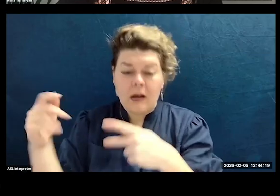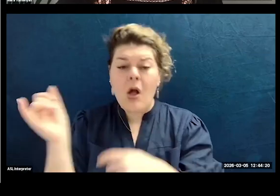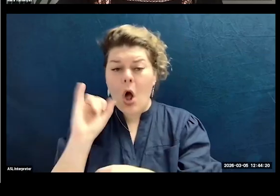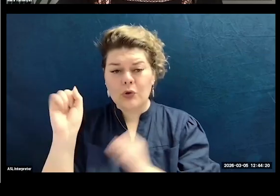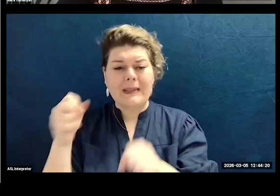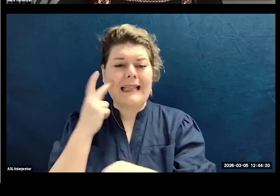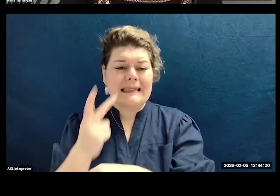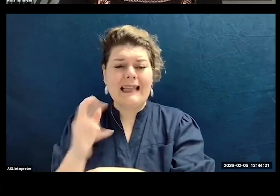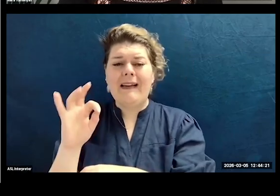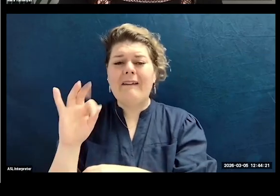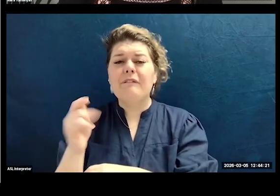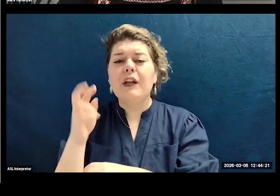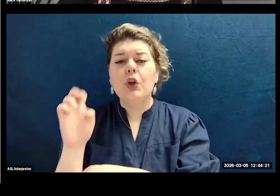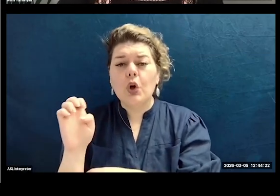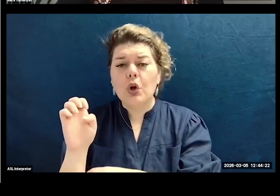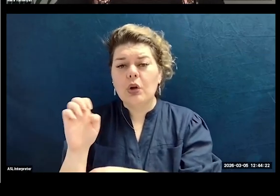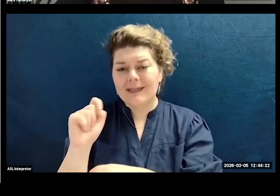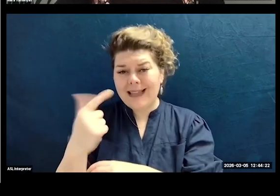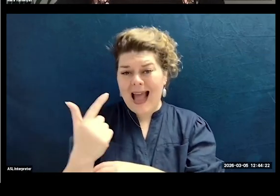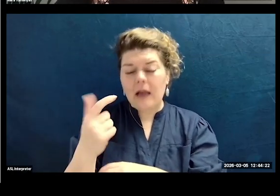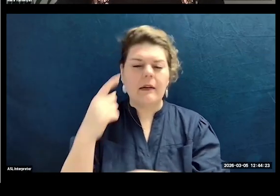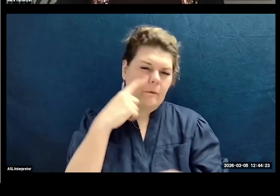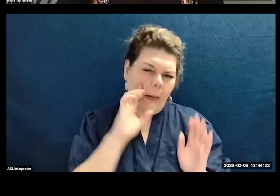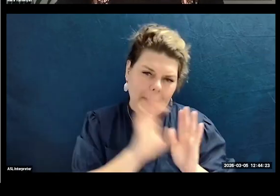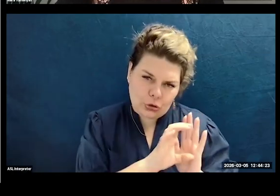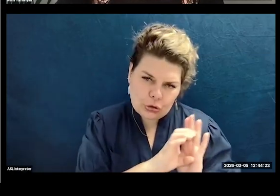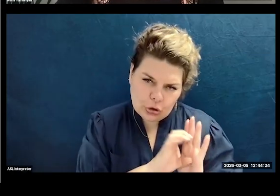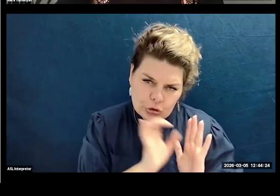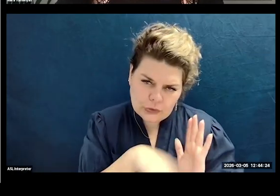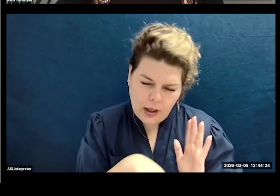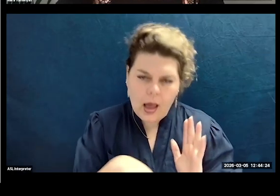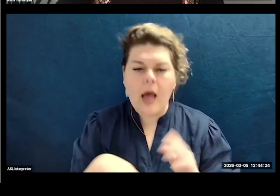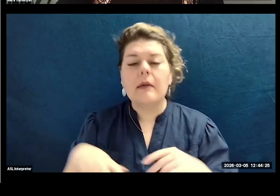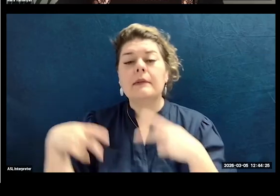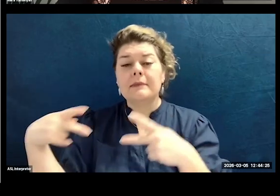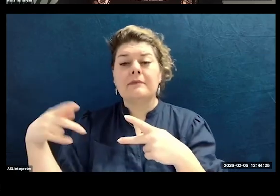Those are used for all images. And you can see also caption tags